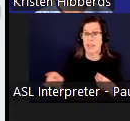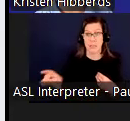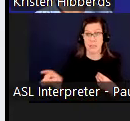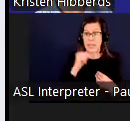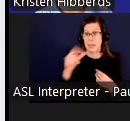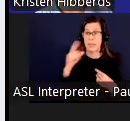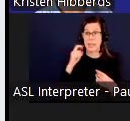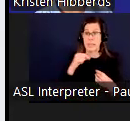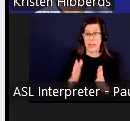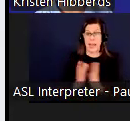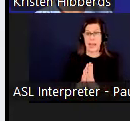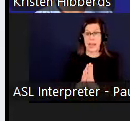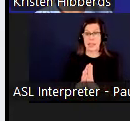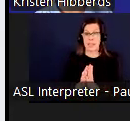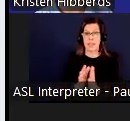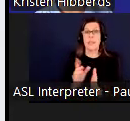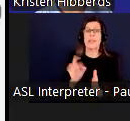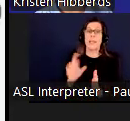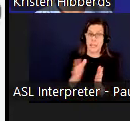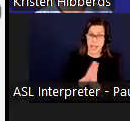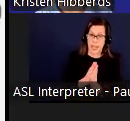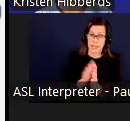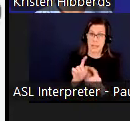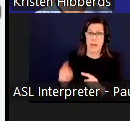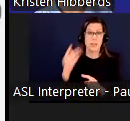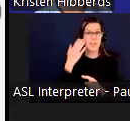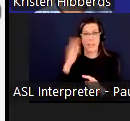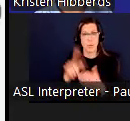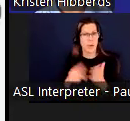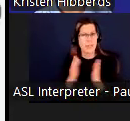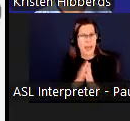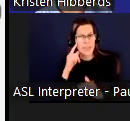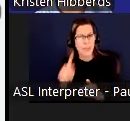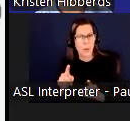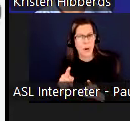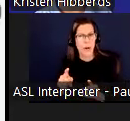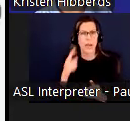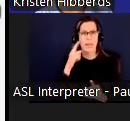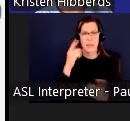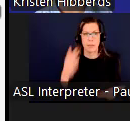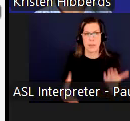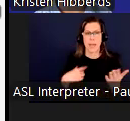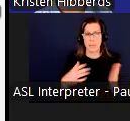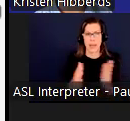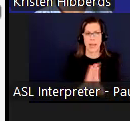but they don't know what to ask for. I hope that makes sense. So again, I think I might be asking for something